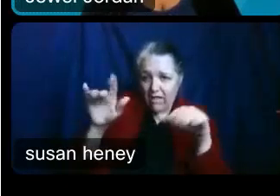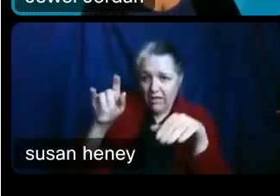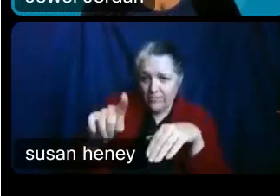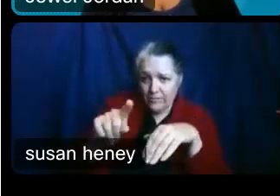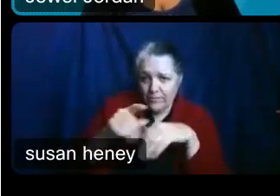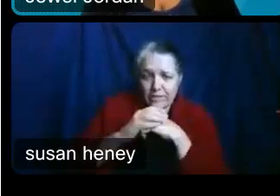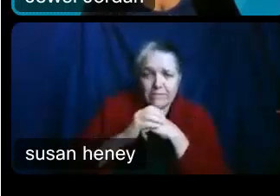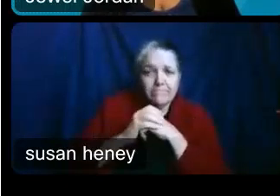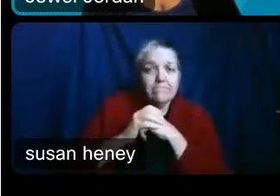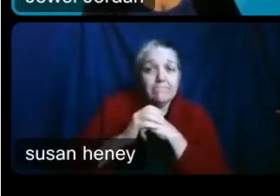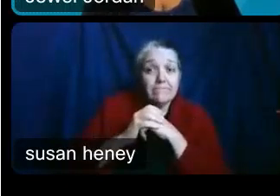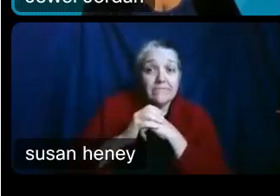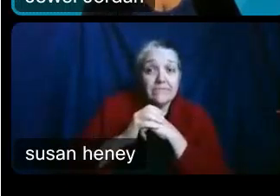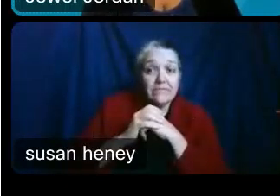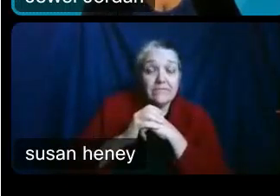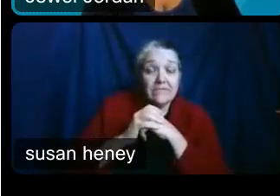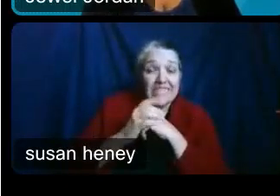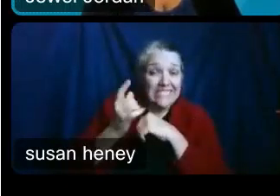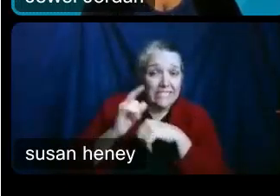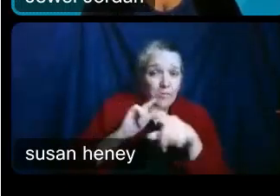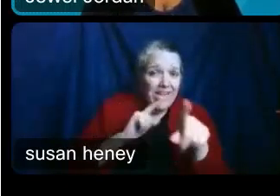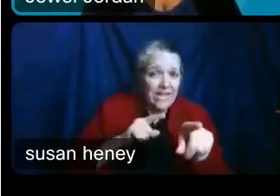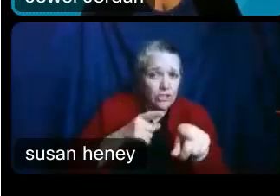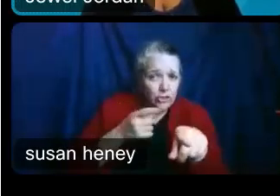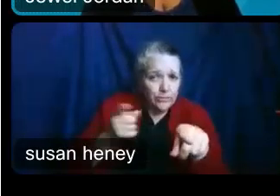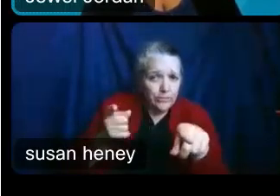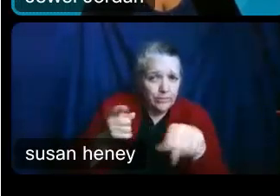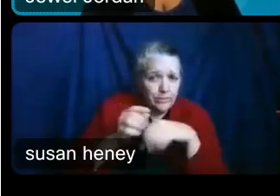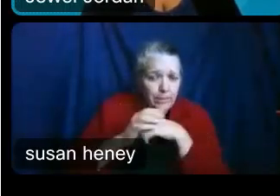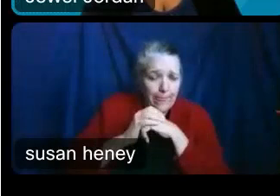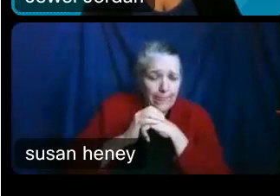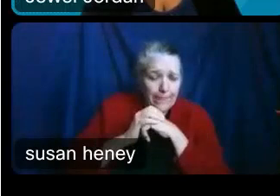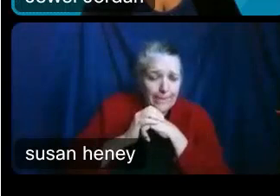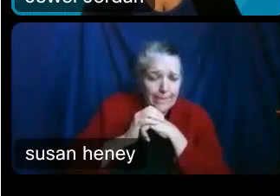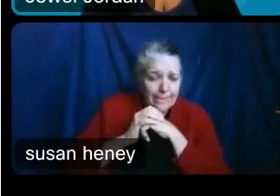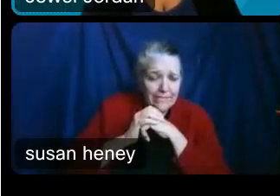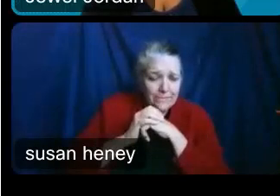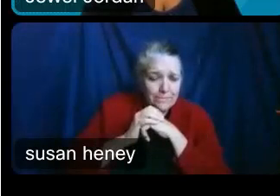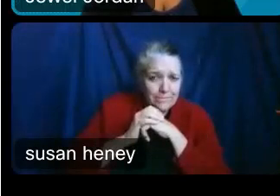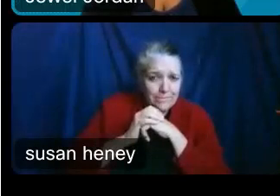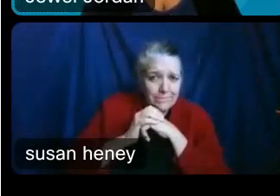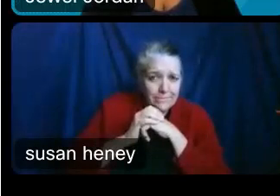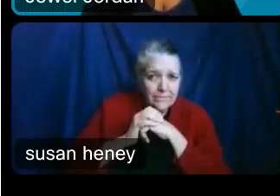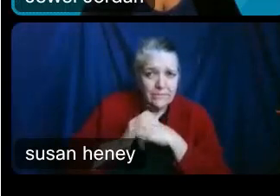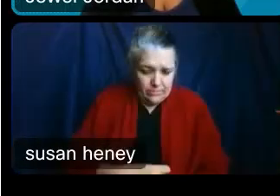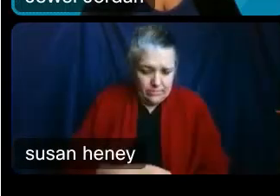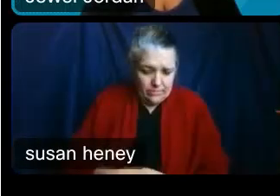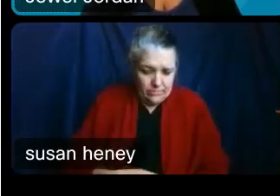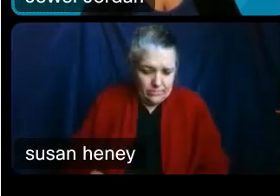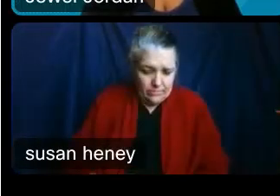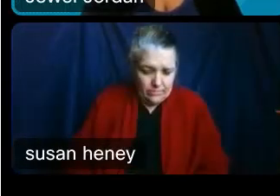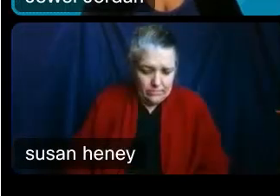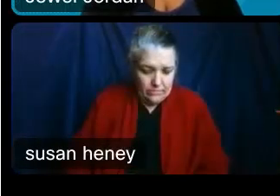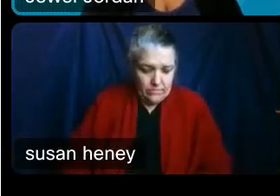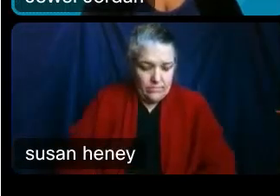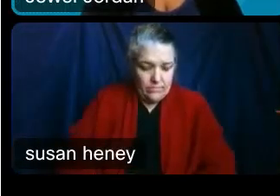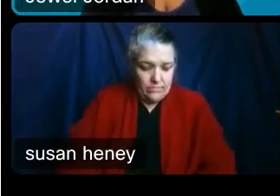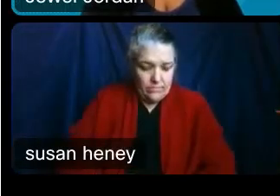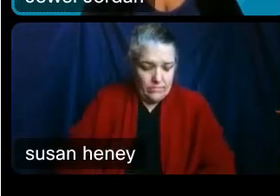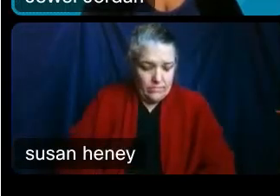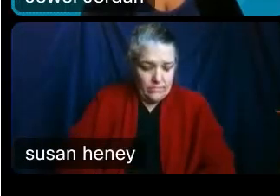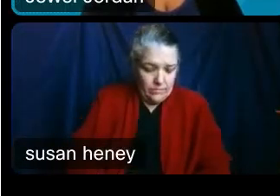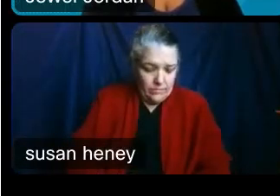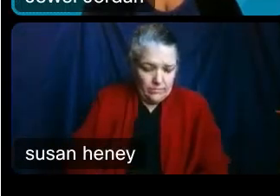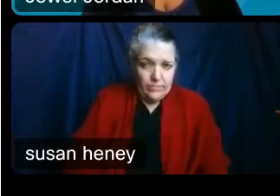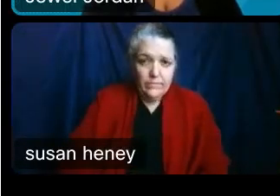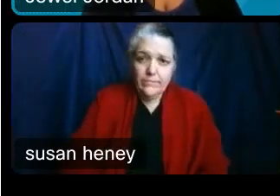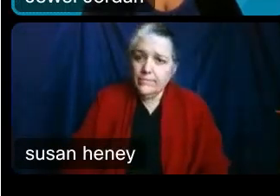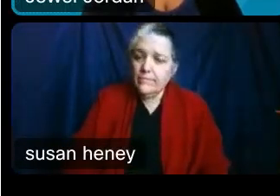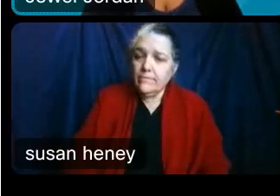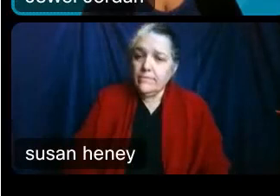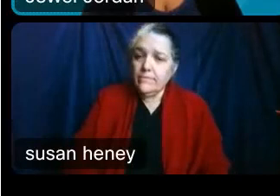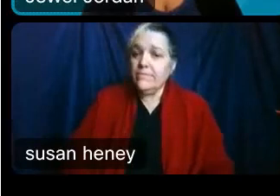on the line that's able to answer? Thank you again for your questions Swarna. It seems